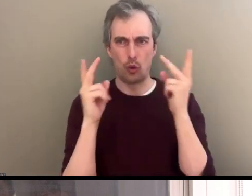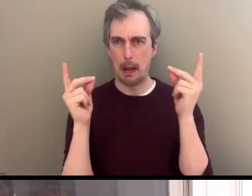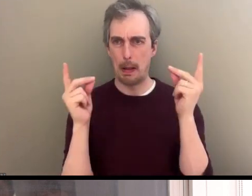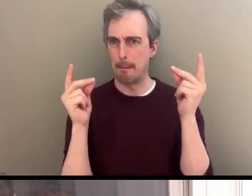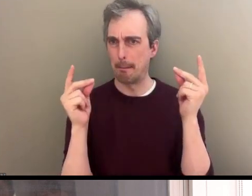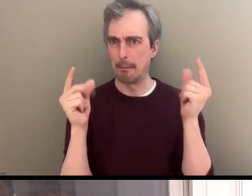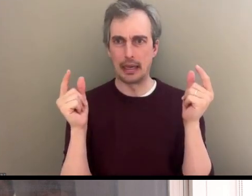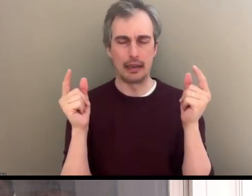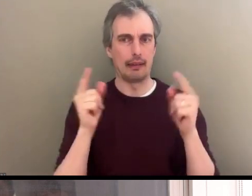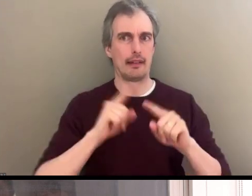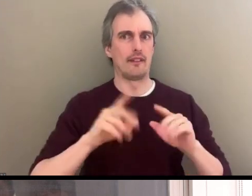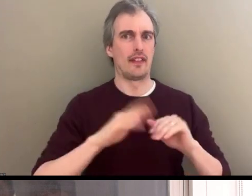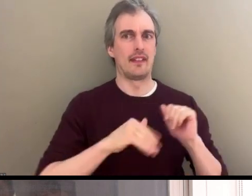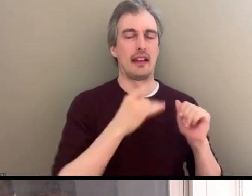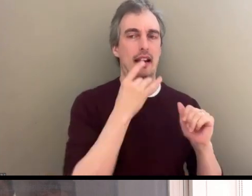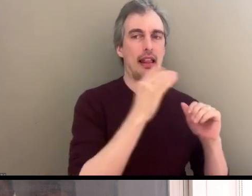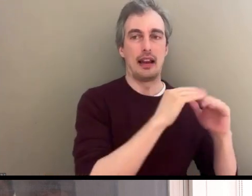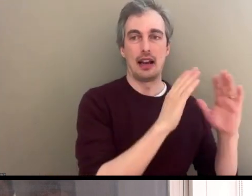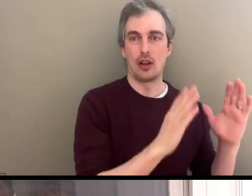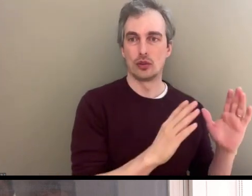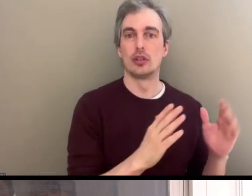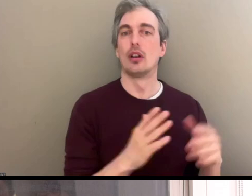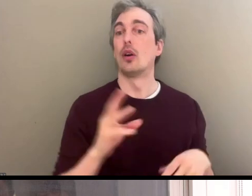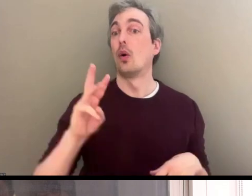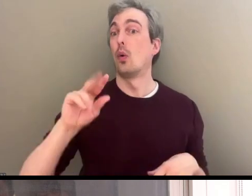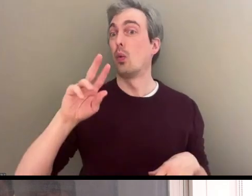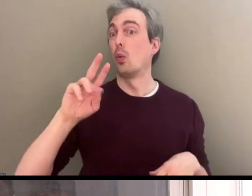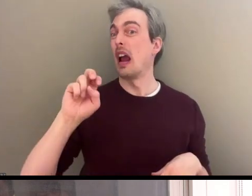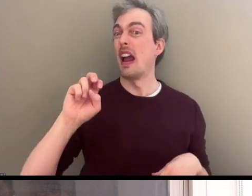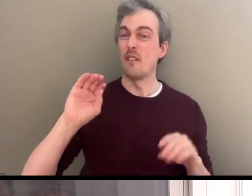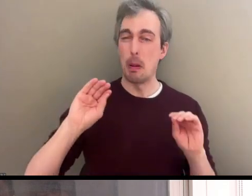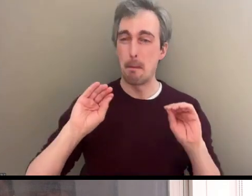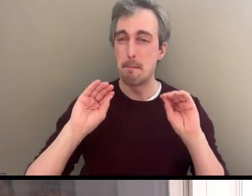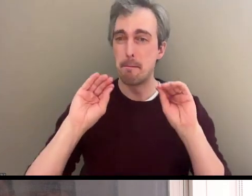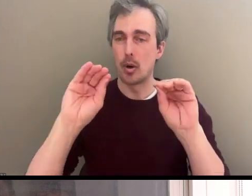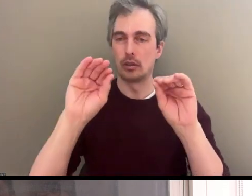So Wave overlays those icons right on the page. So you can kind of focus on those areas.